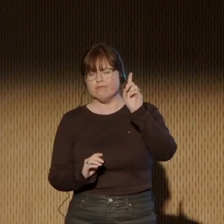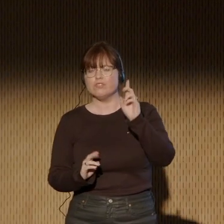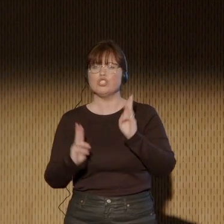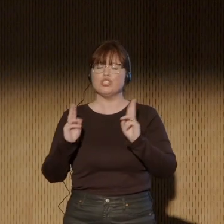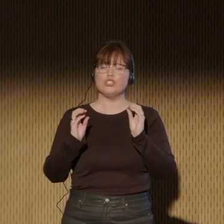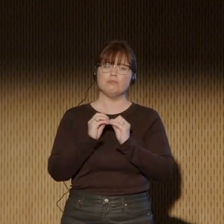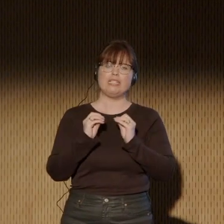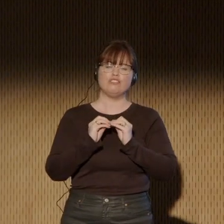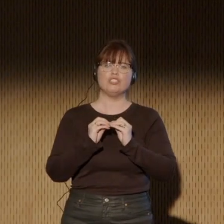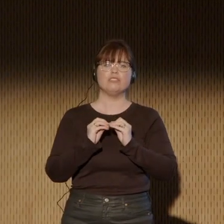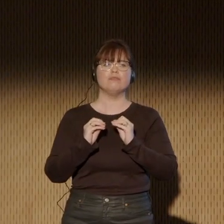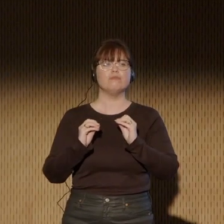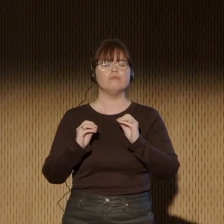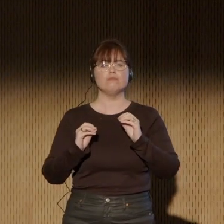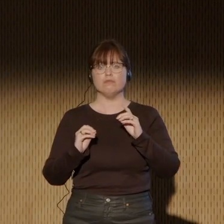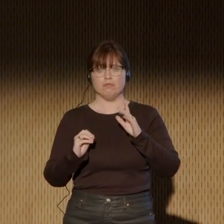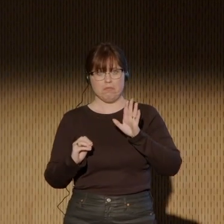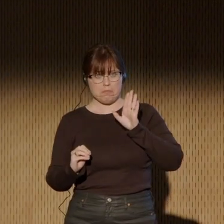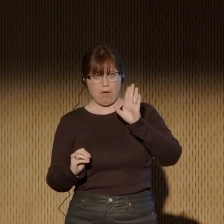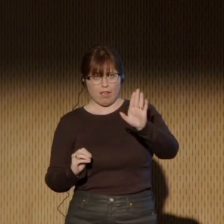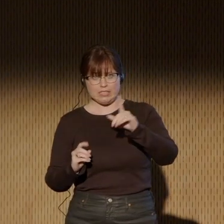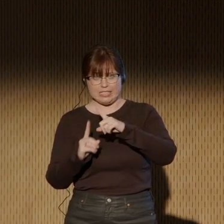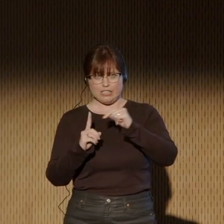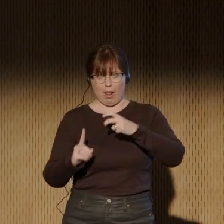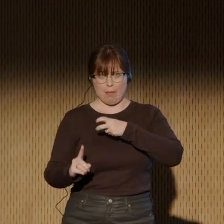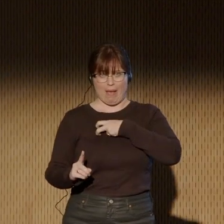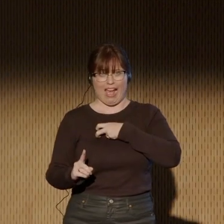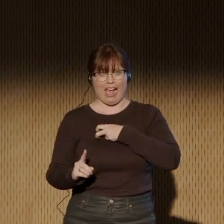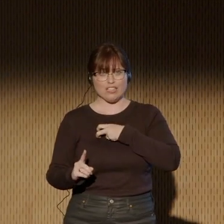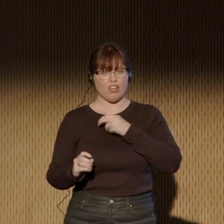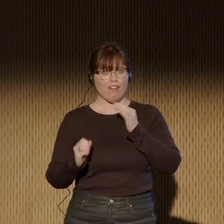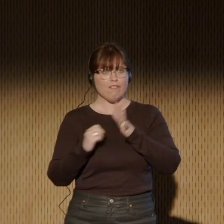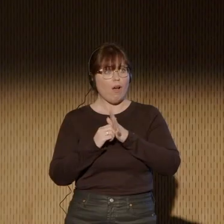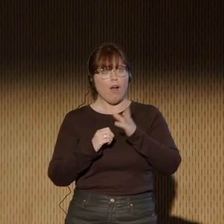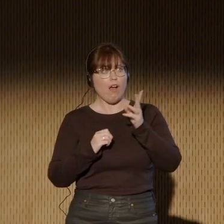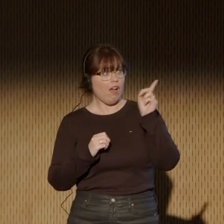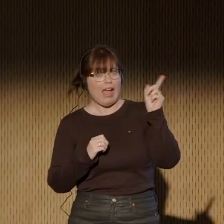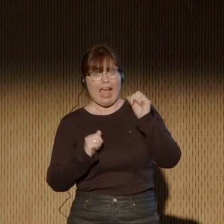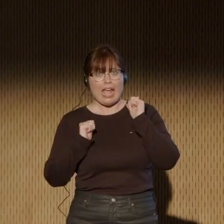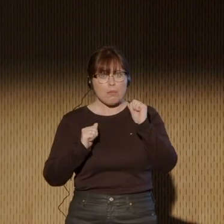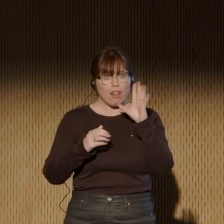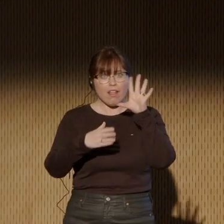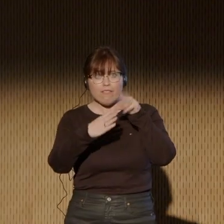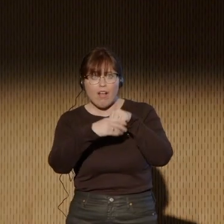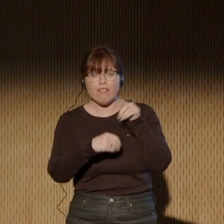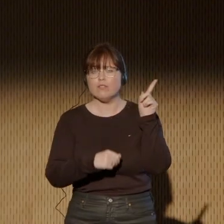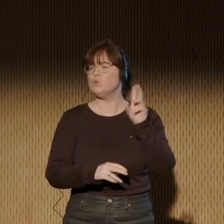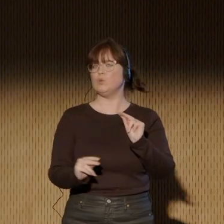have to do the digital badge in order to engage with this impact framework. It can absolutely